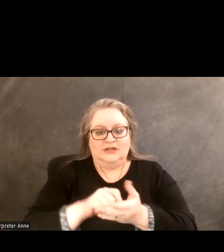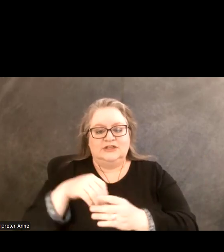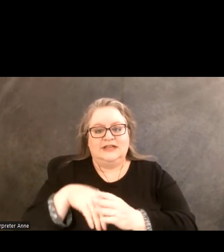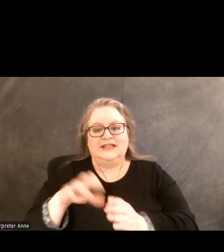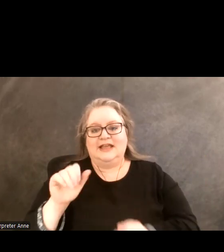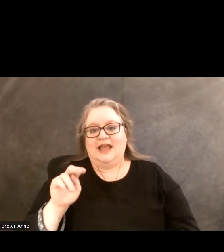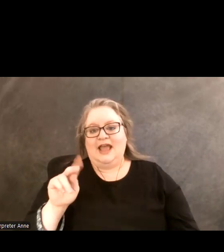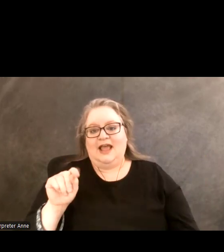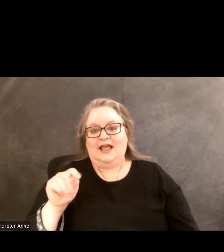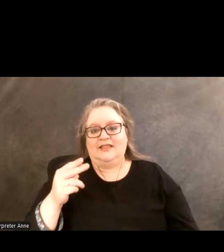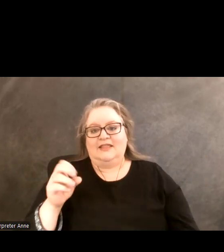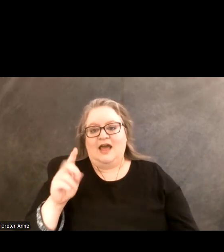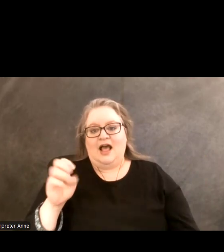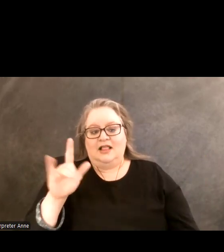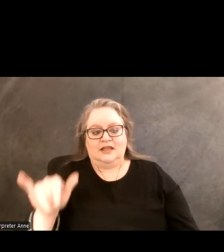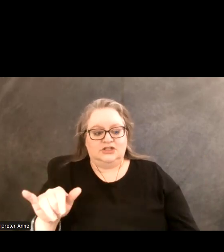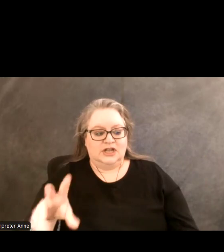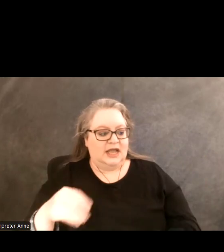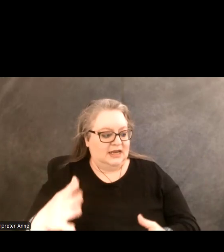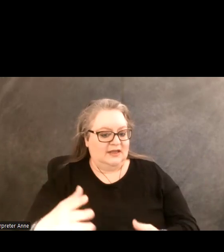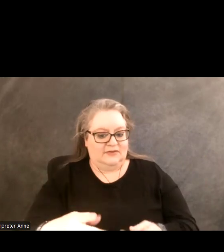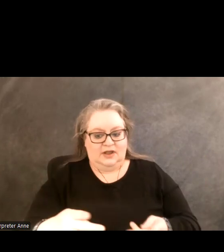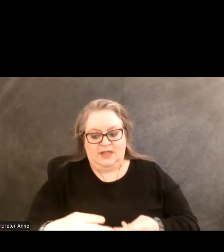given a reading slot at the festival, they booked me in a